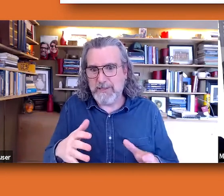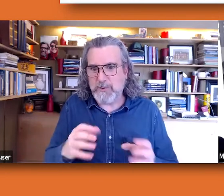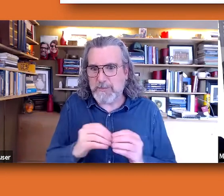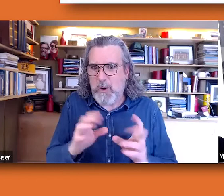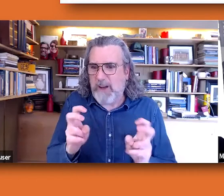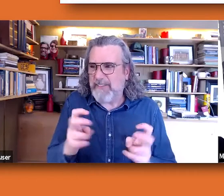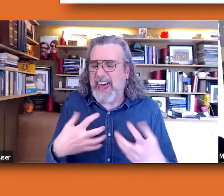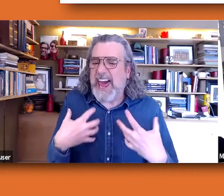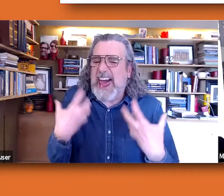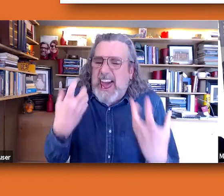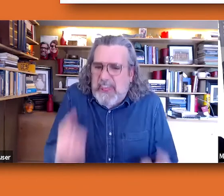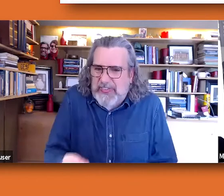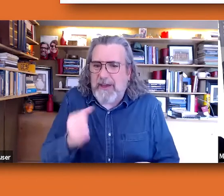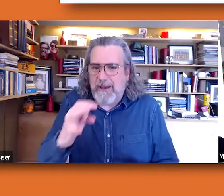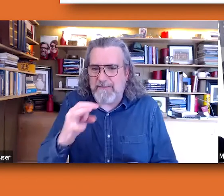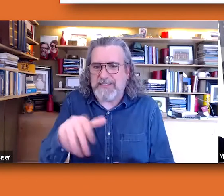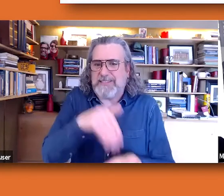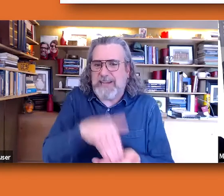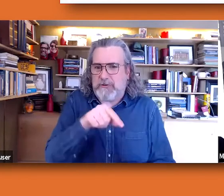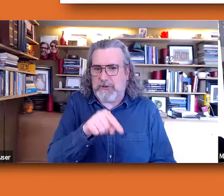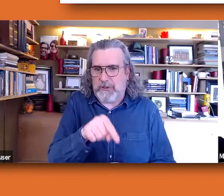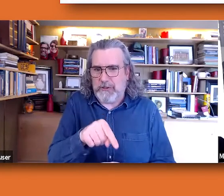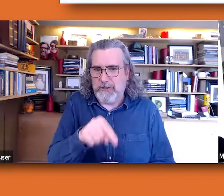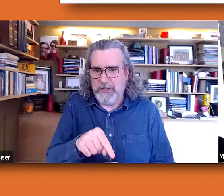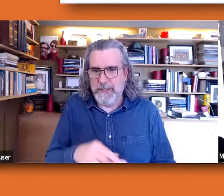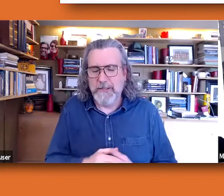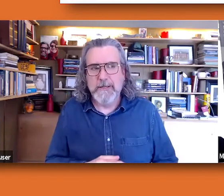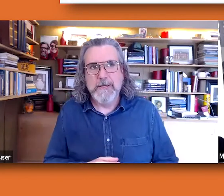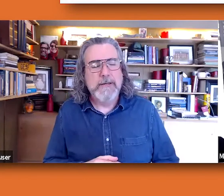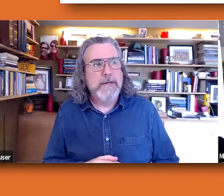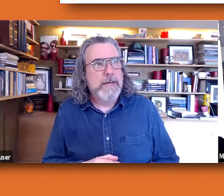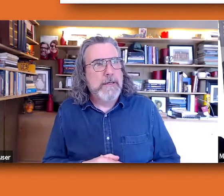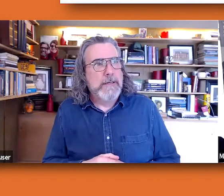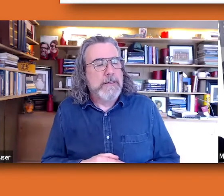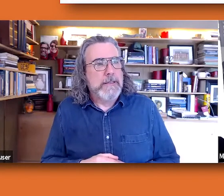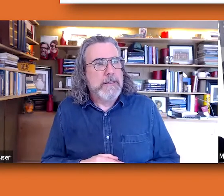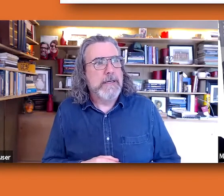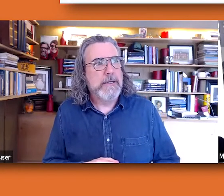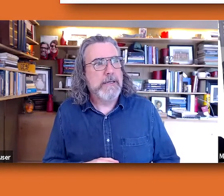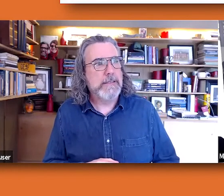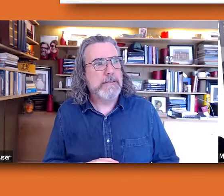about the PI's and Center staff's mental health.